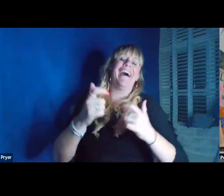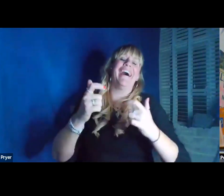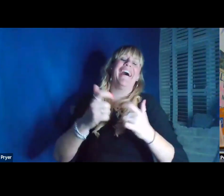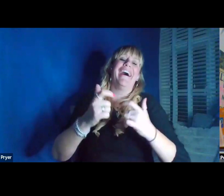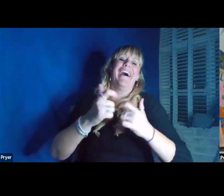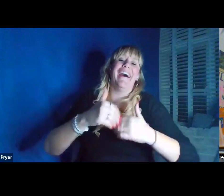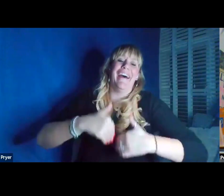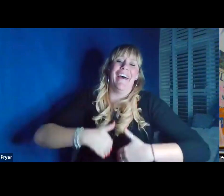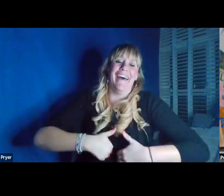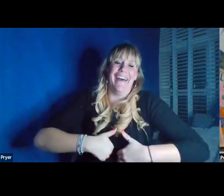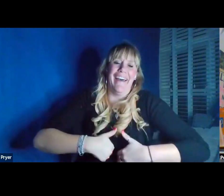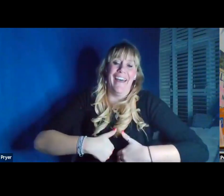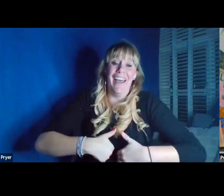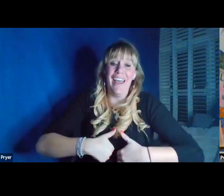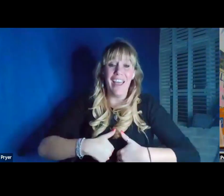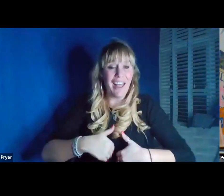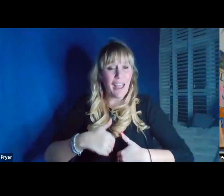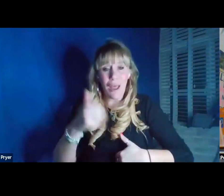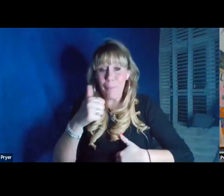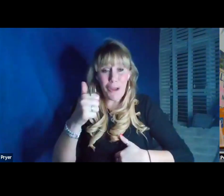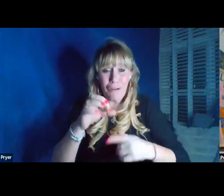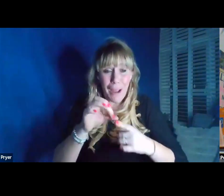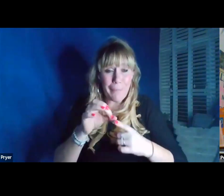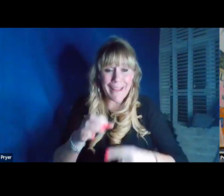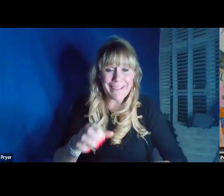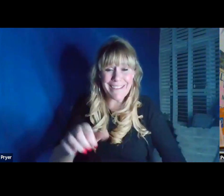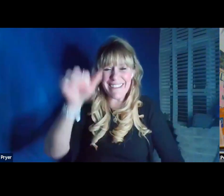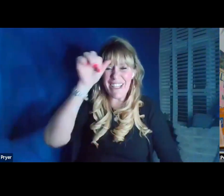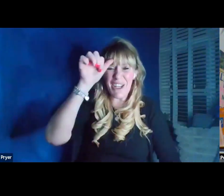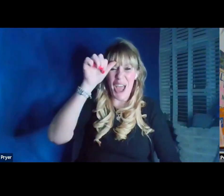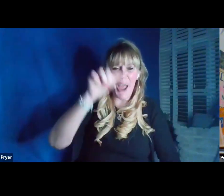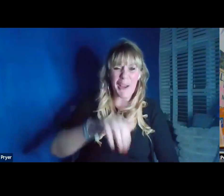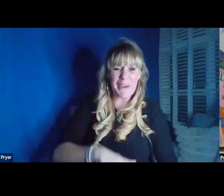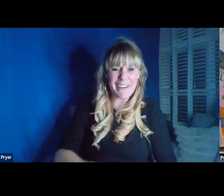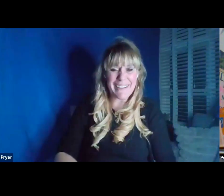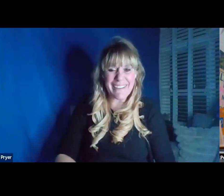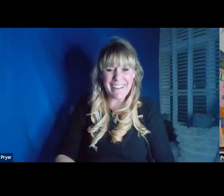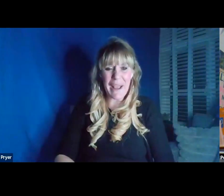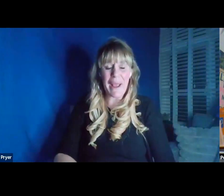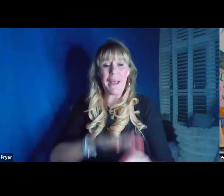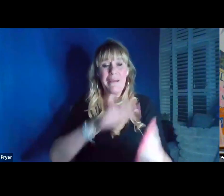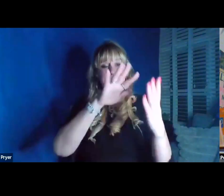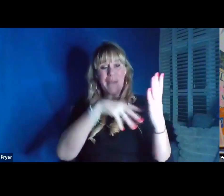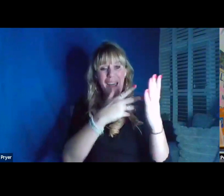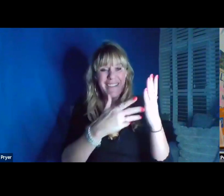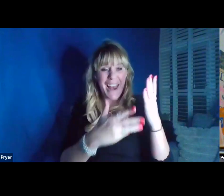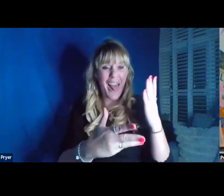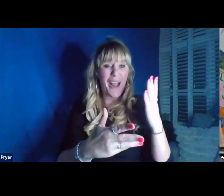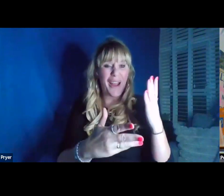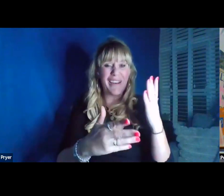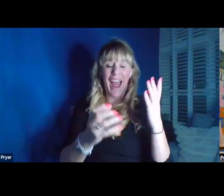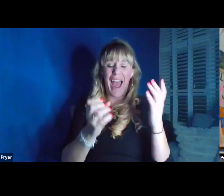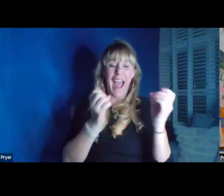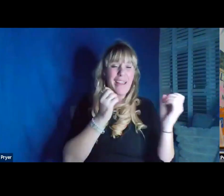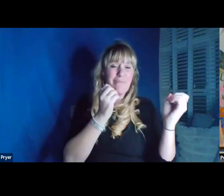"It will be all right Pens you know". Barcelona and the bright blue sea and sky that stretch.